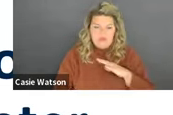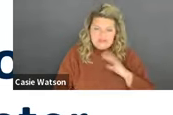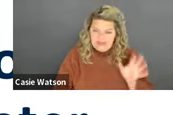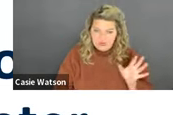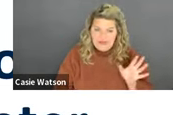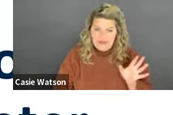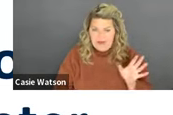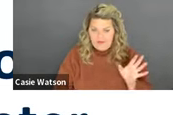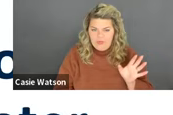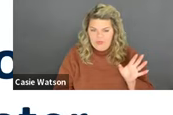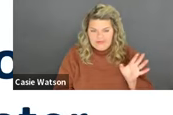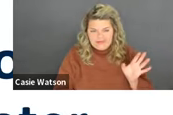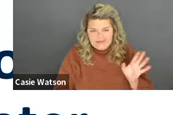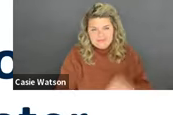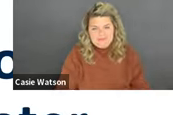Don't exaggerate your mouth movements.